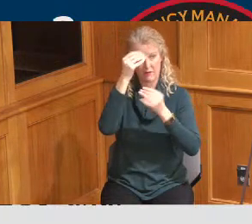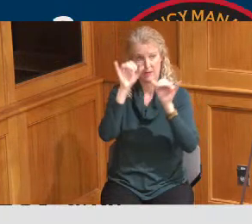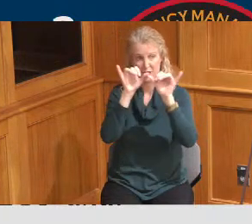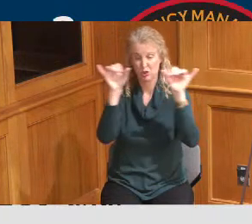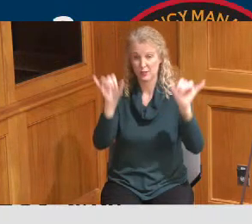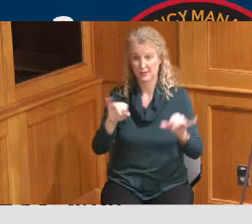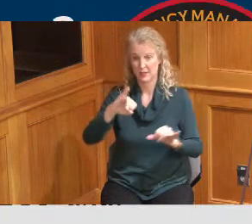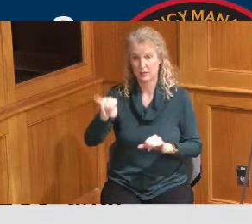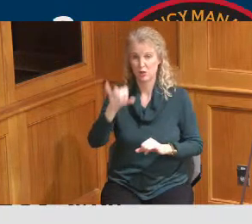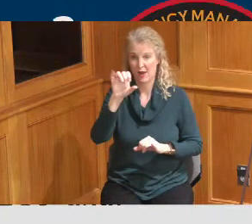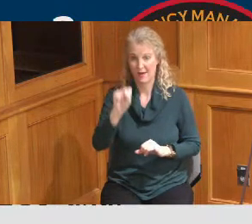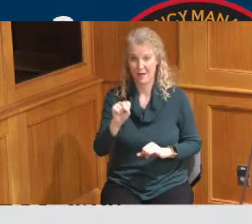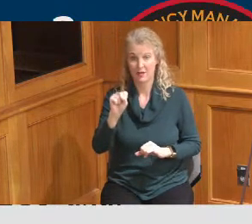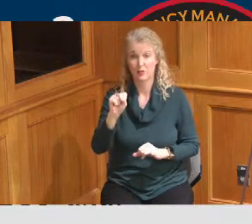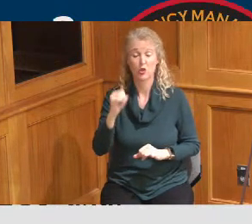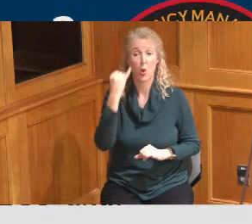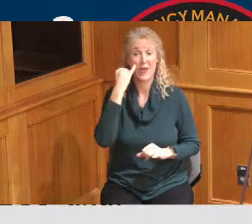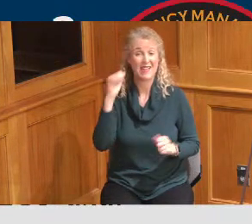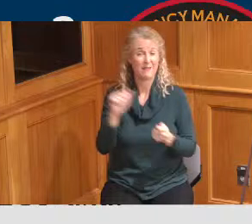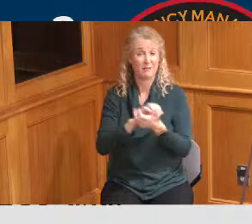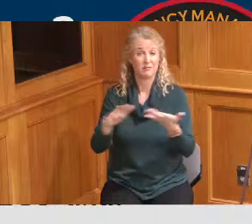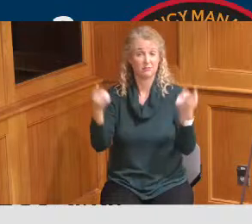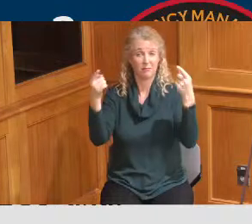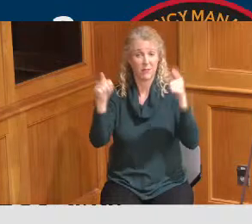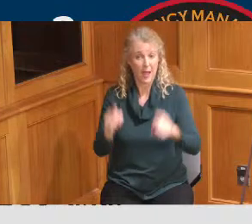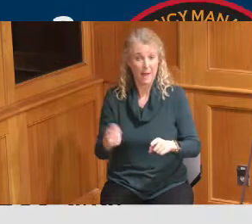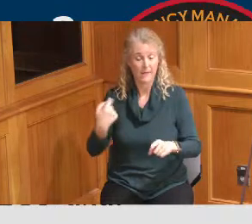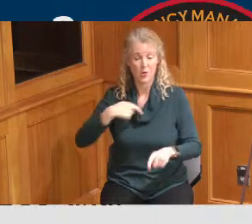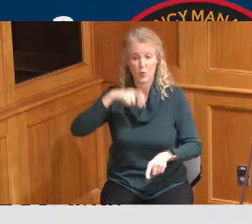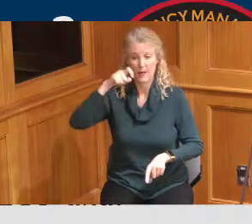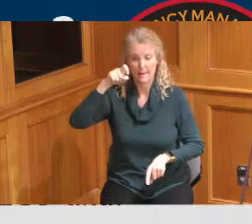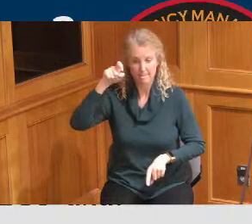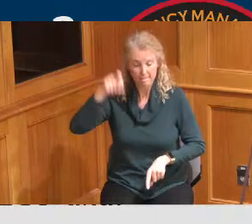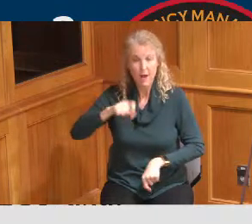disaster I believe it's critical for us to work with our partners on what it is we're telling